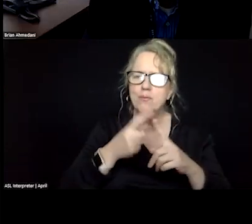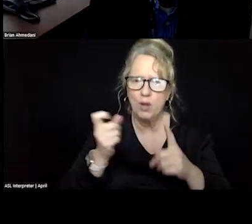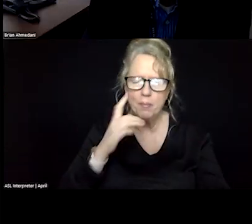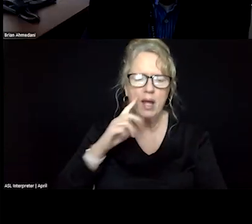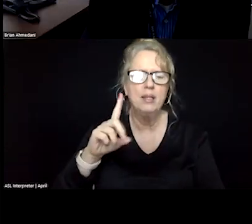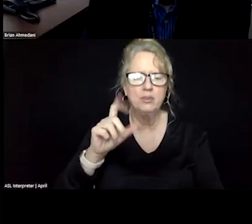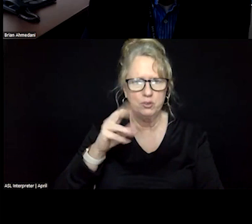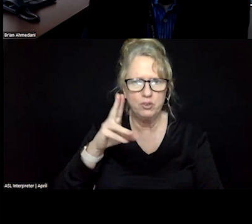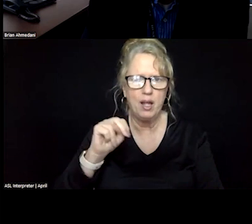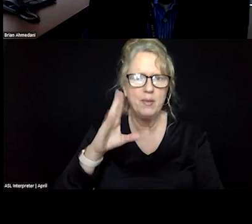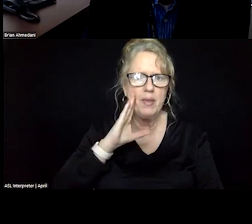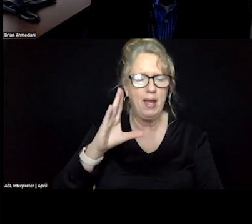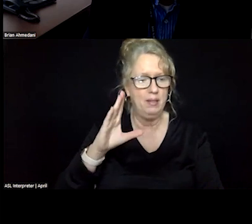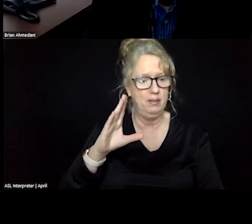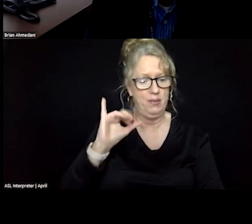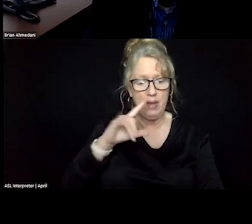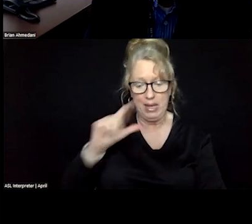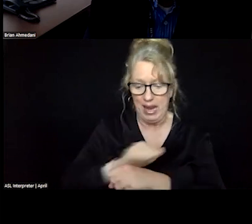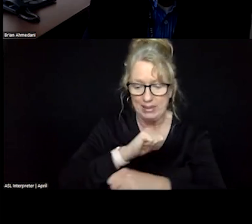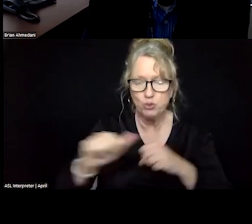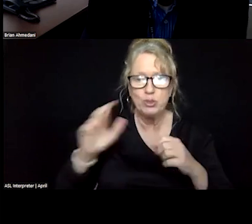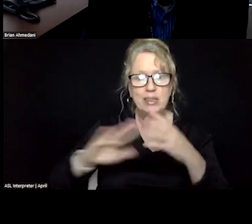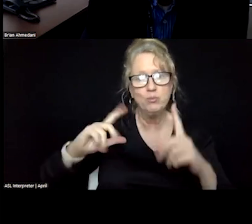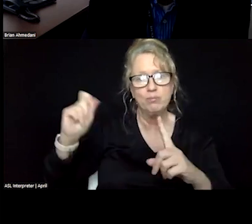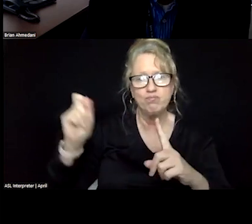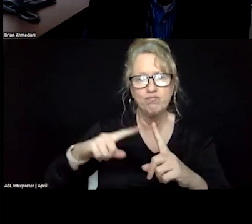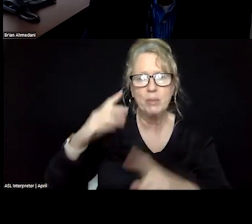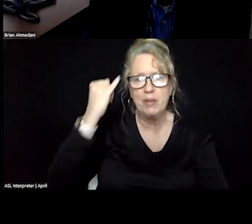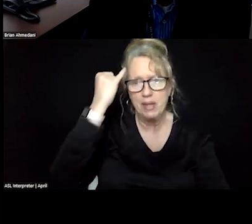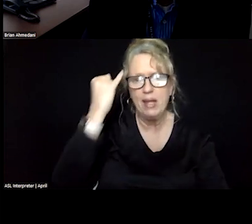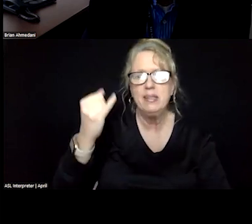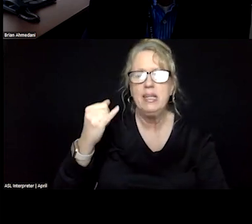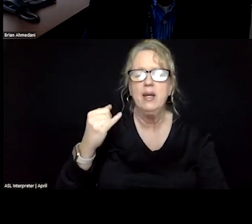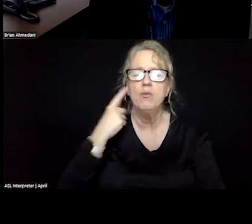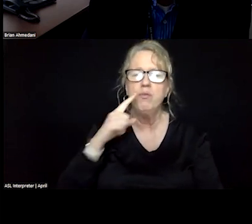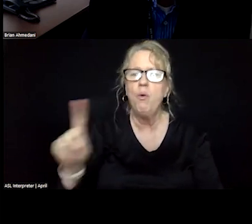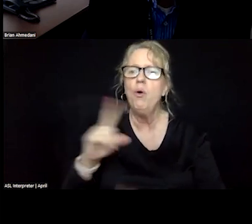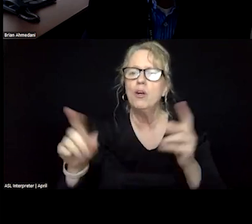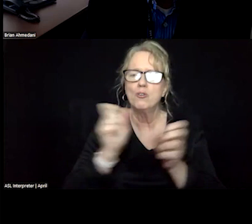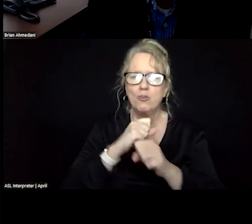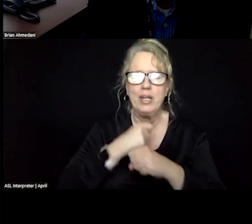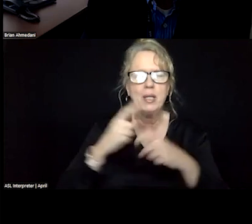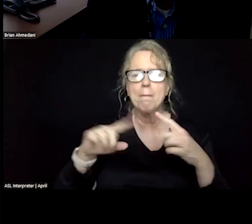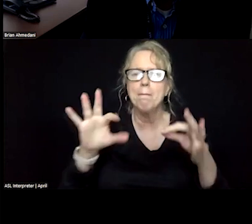BERWICK, AND THAT CREATED THE IDEA OF STIMULATED SYSTEMS OF CARE